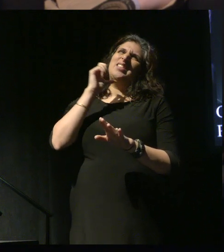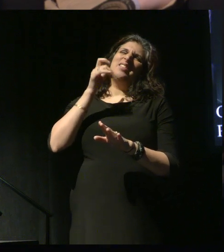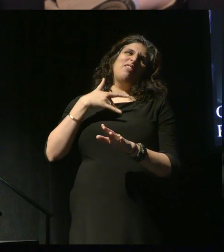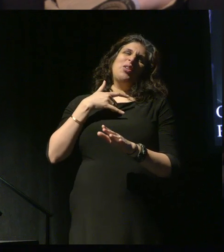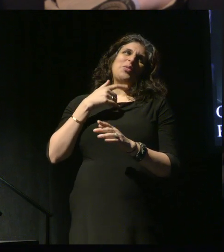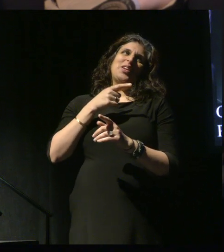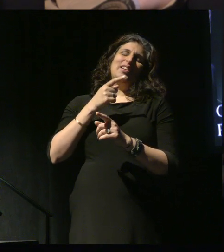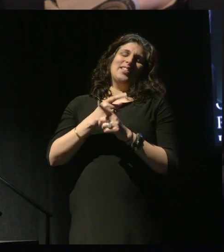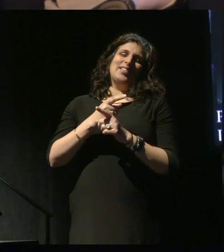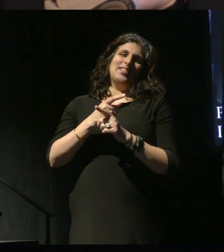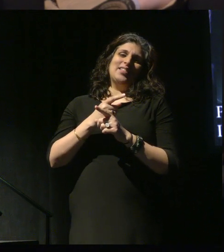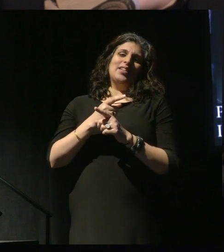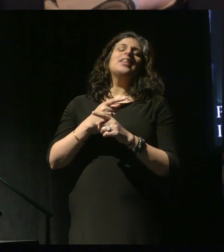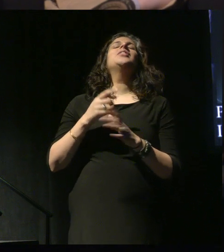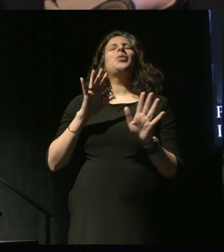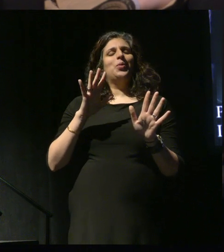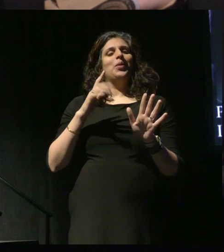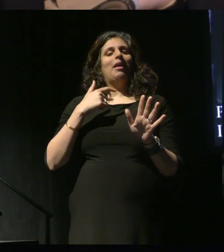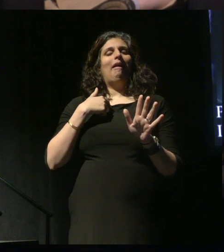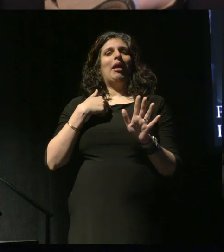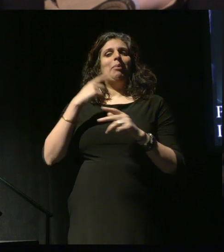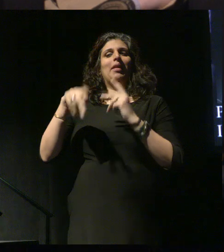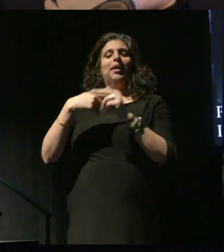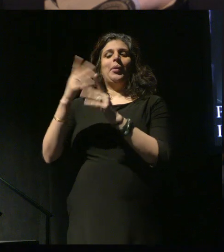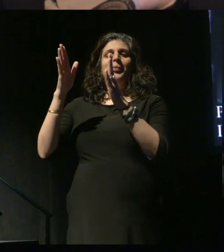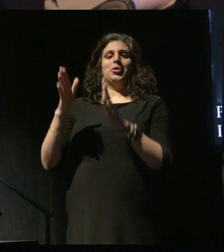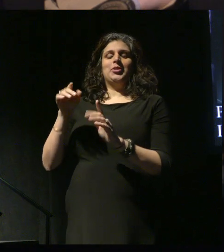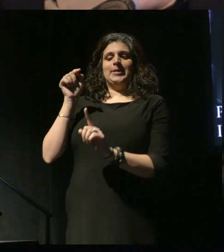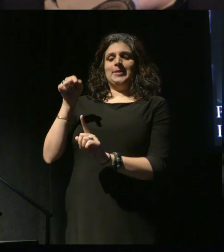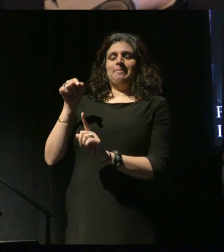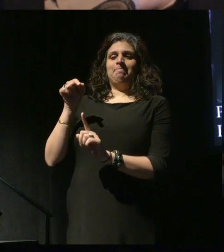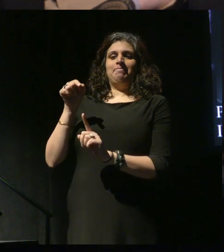And I'm one of those people where the way that I work